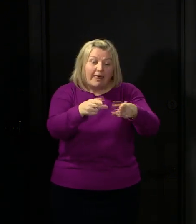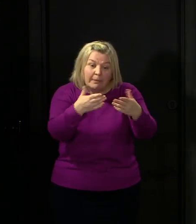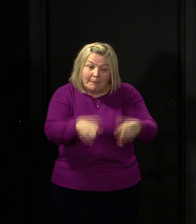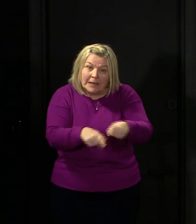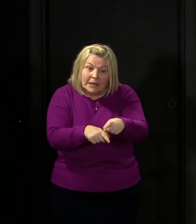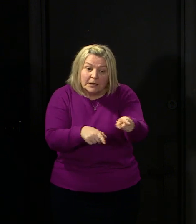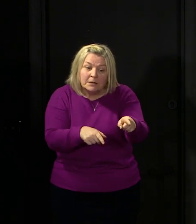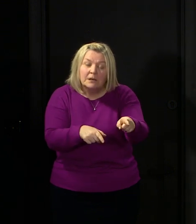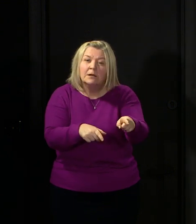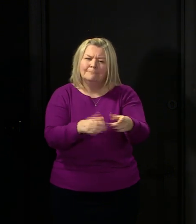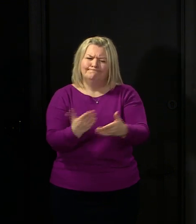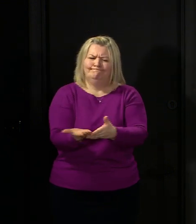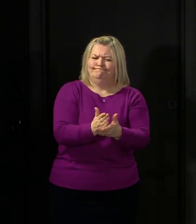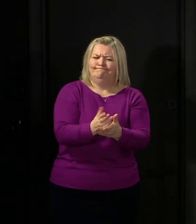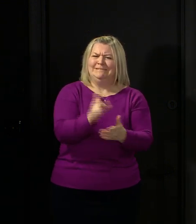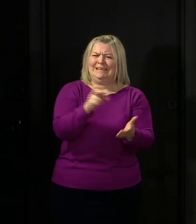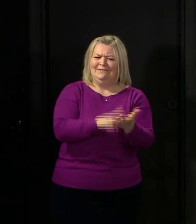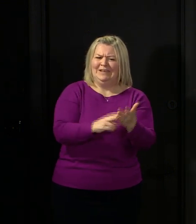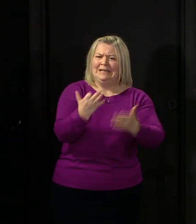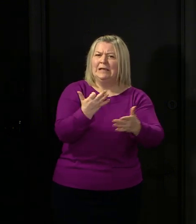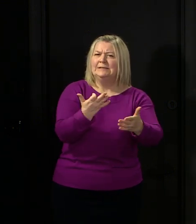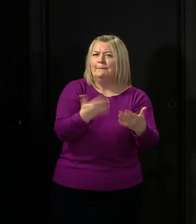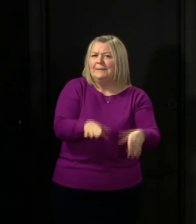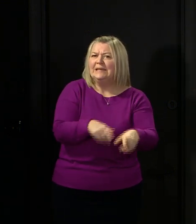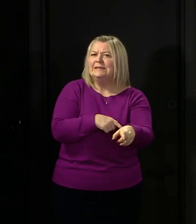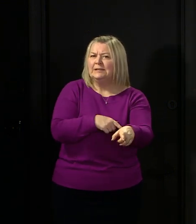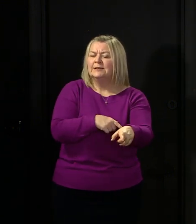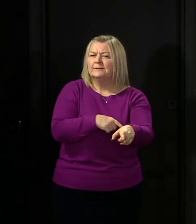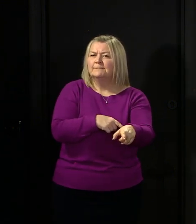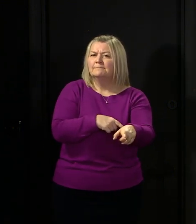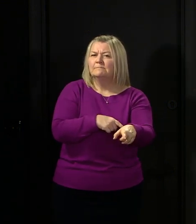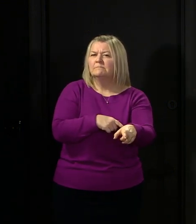that's the changes that people should expect, but I don't want obviously speculate without